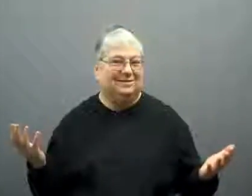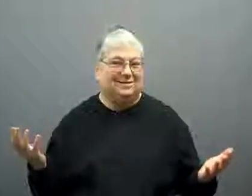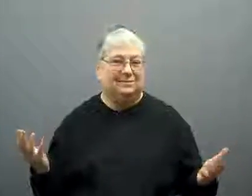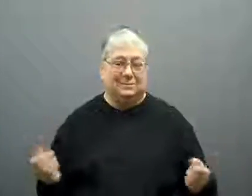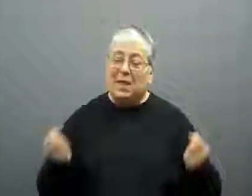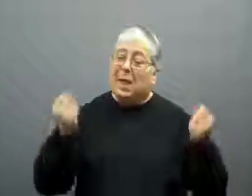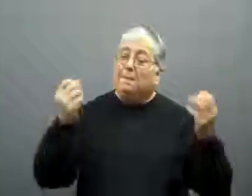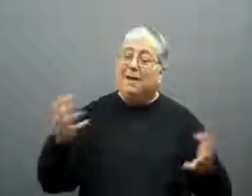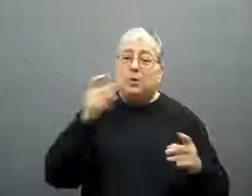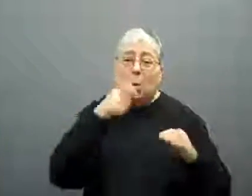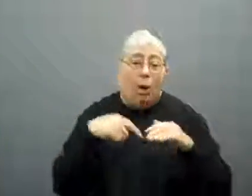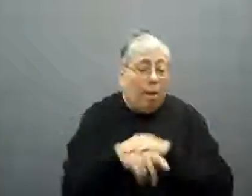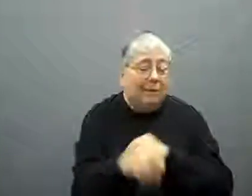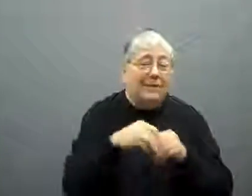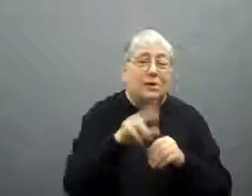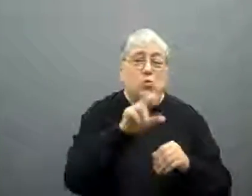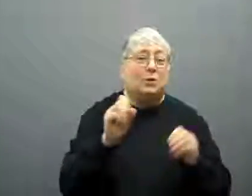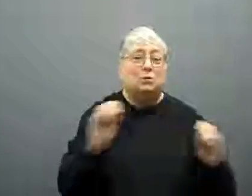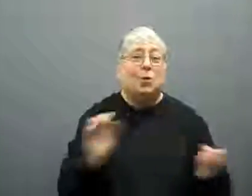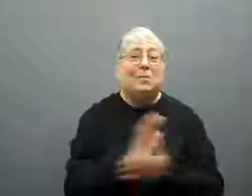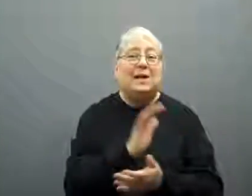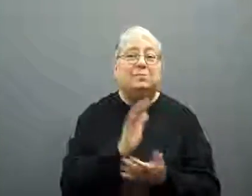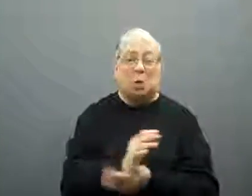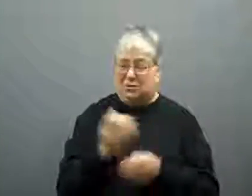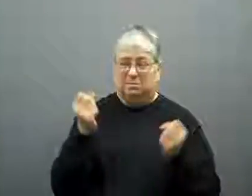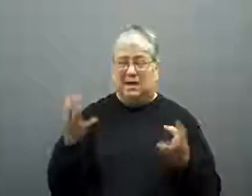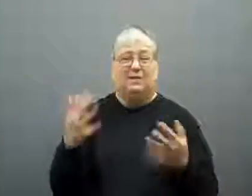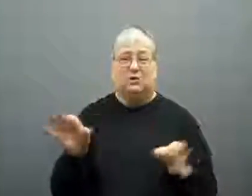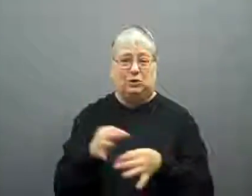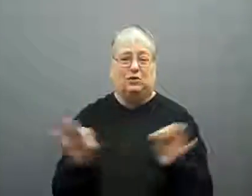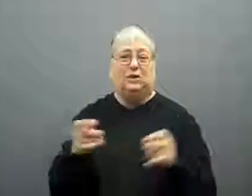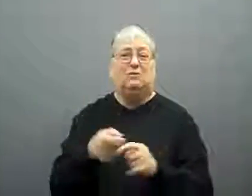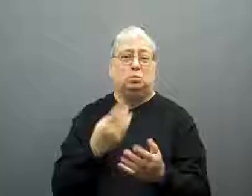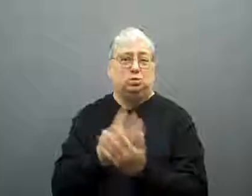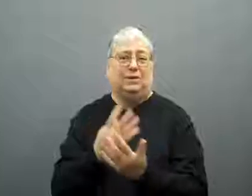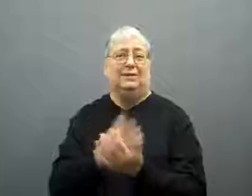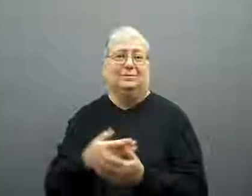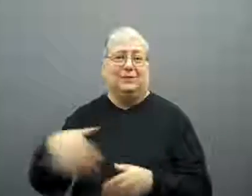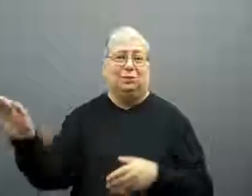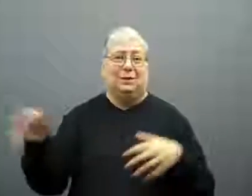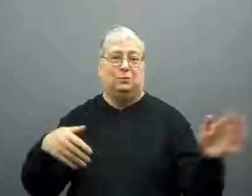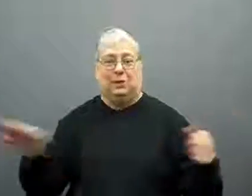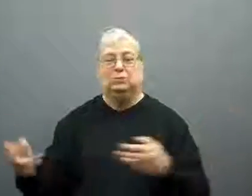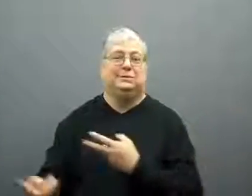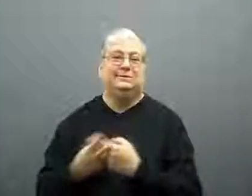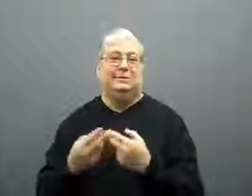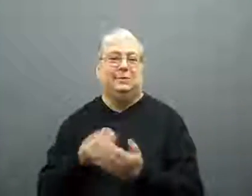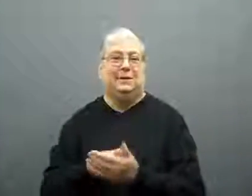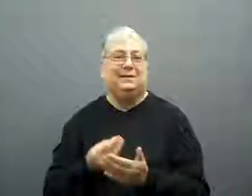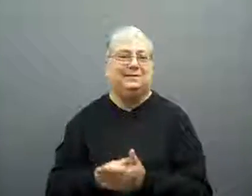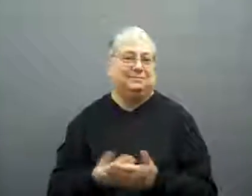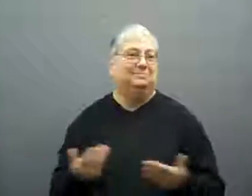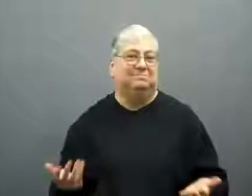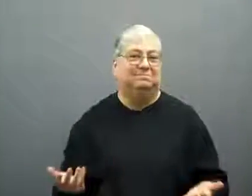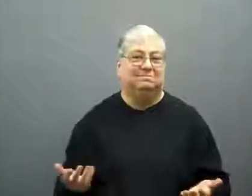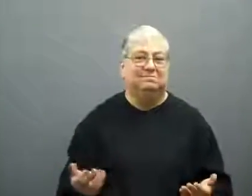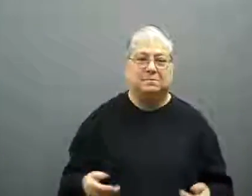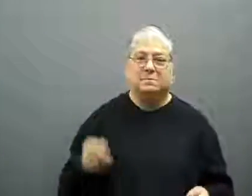Many illegal immigrants have been released from custody to save money.